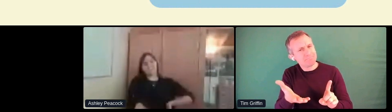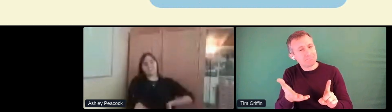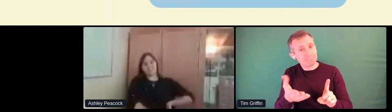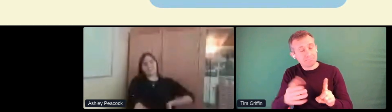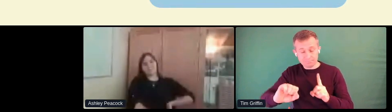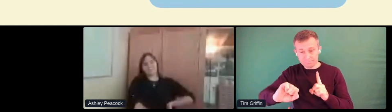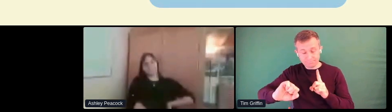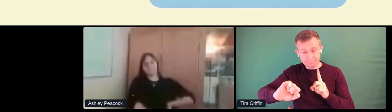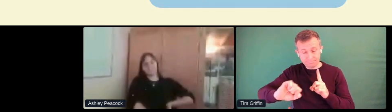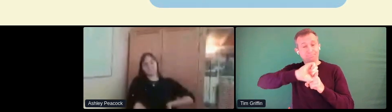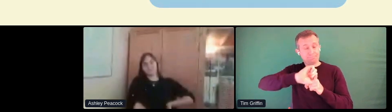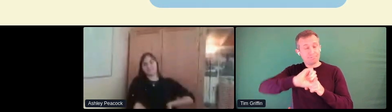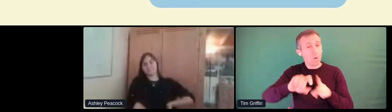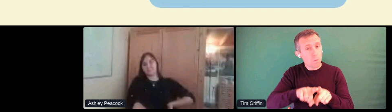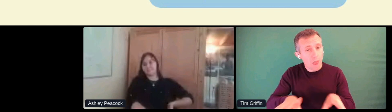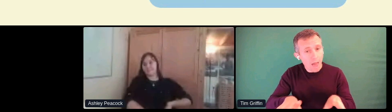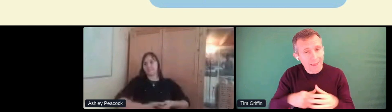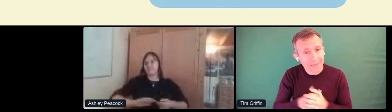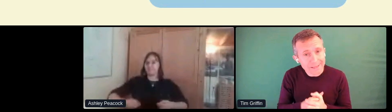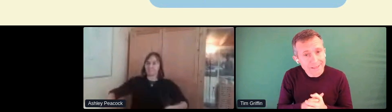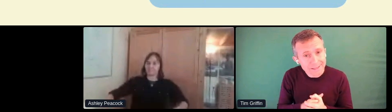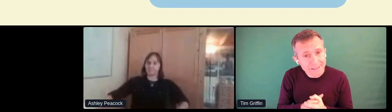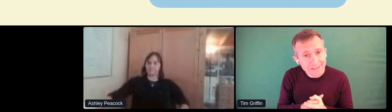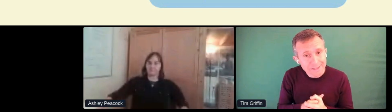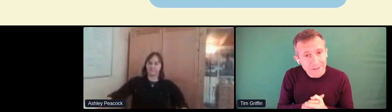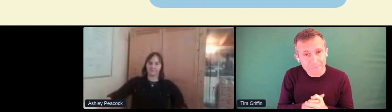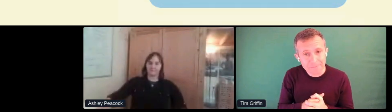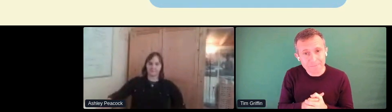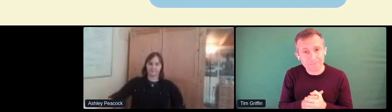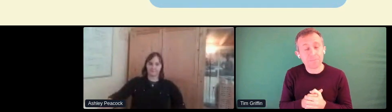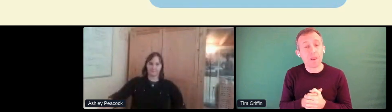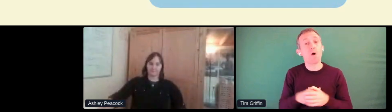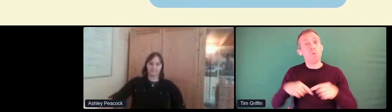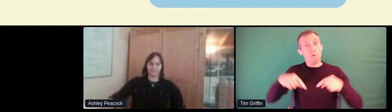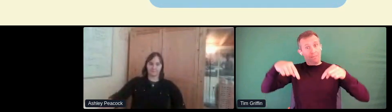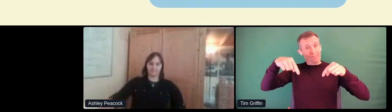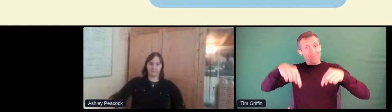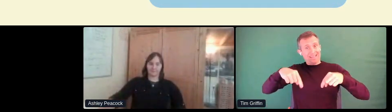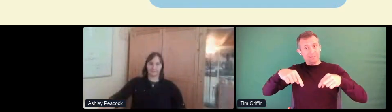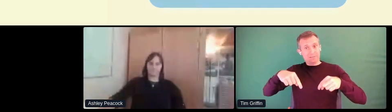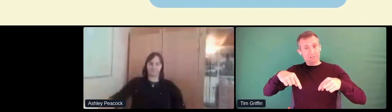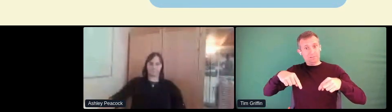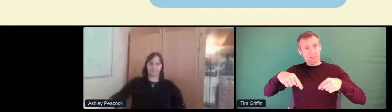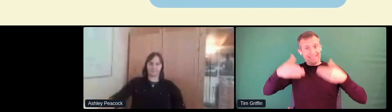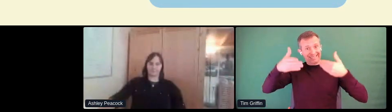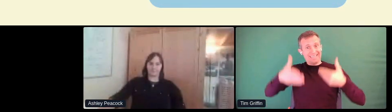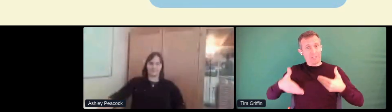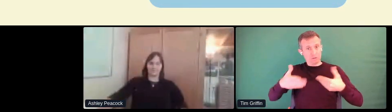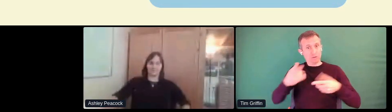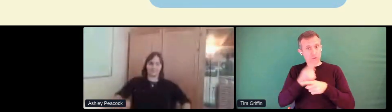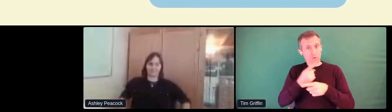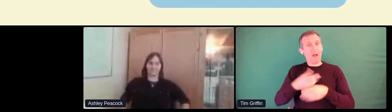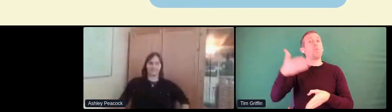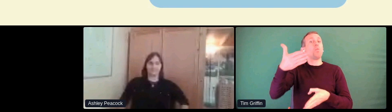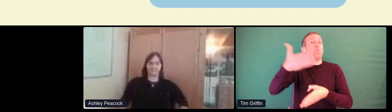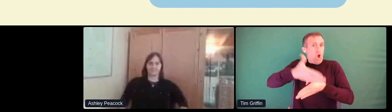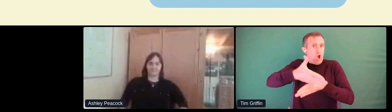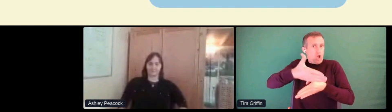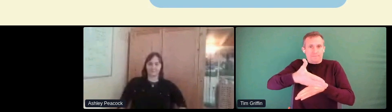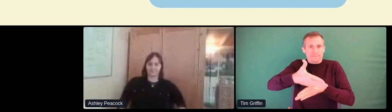So in this setting we're talking about where you're working from. So that might be an office,